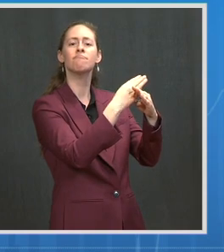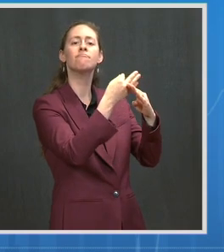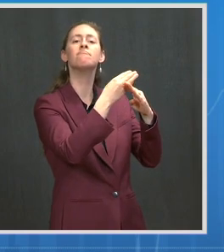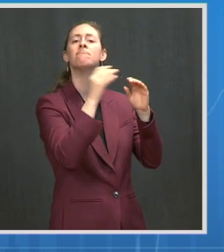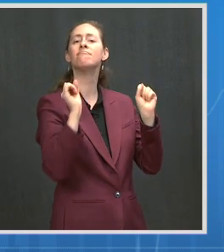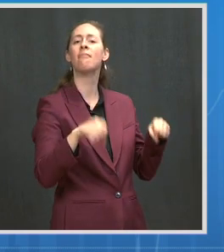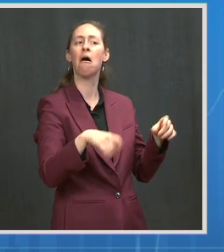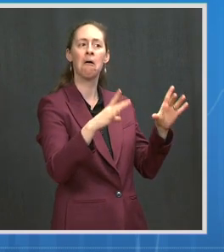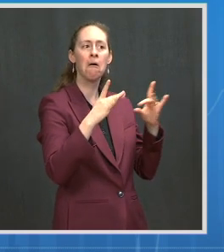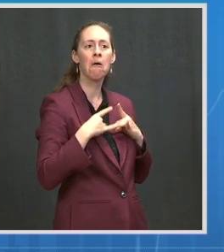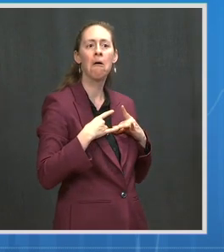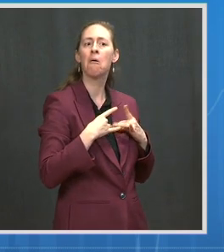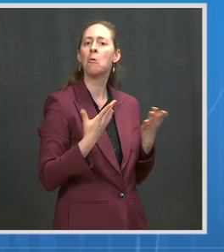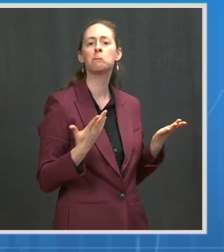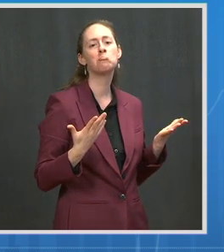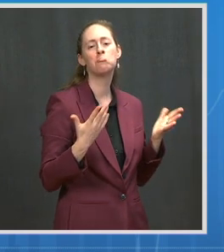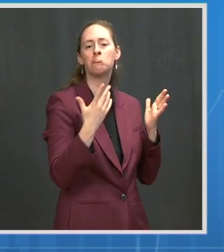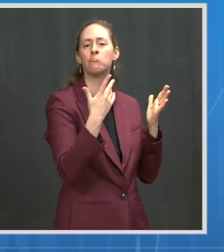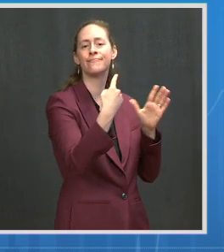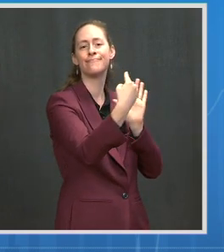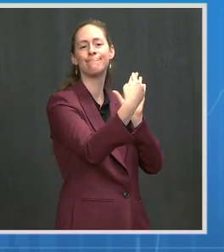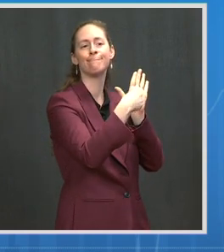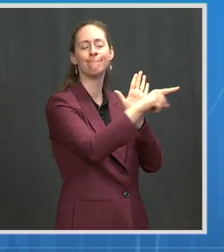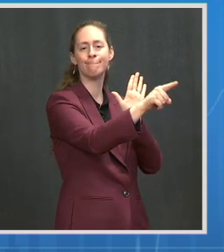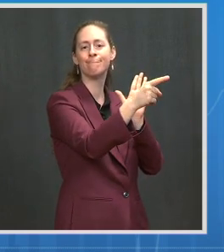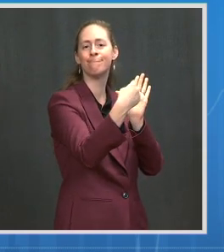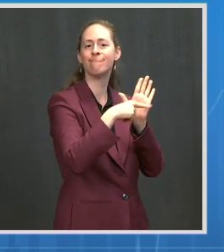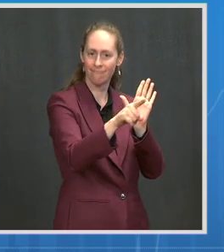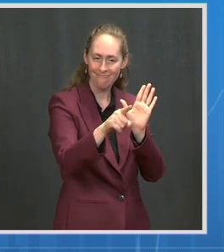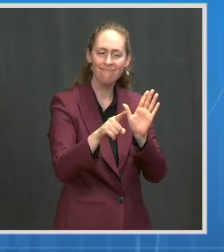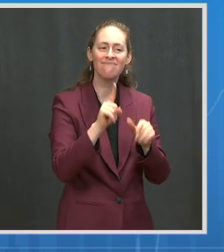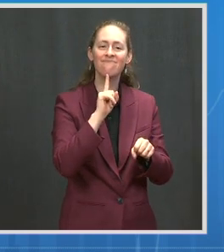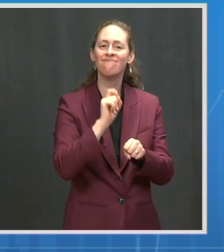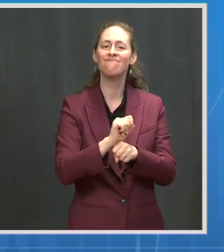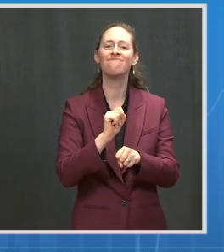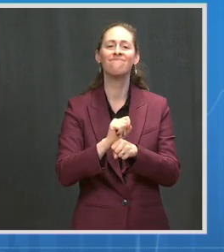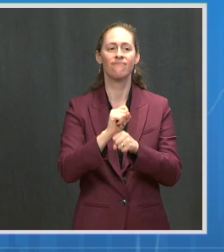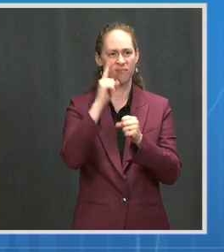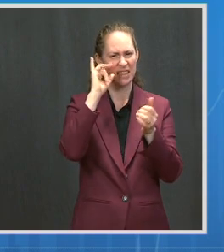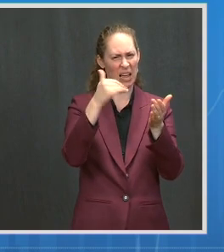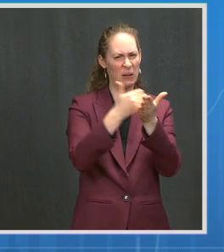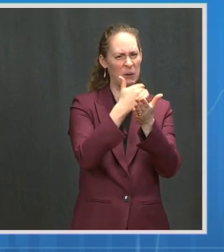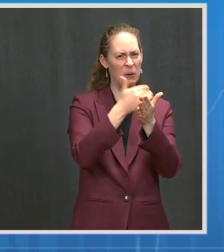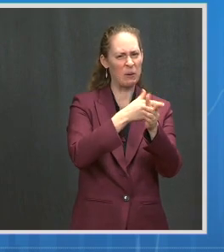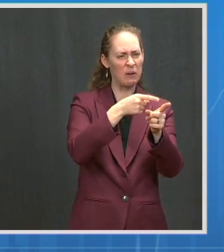The variant that's dominant in this country, including the E484k variant,